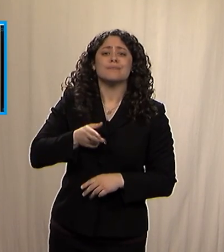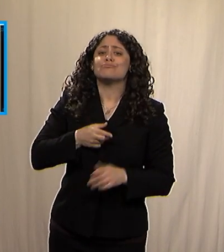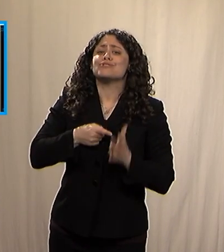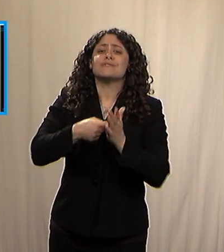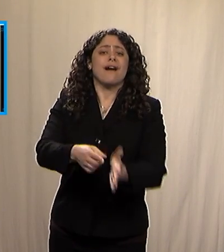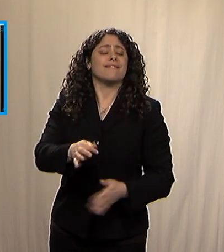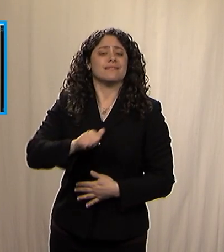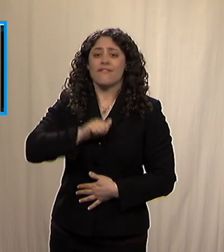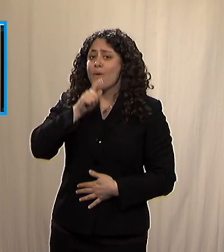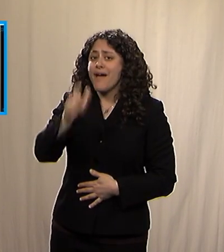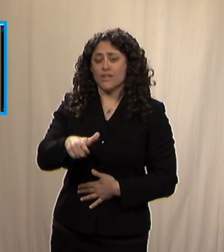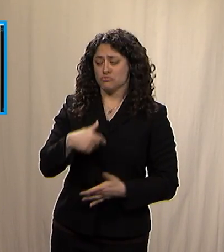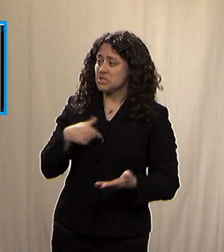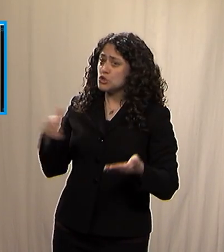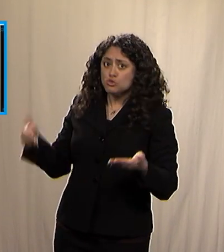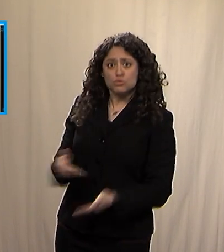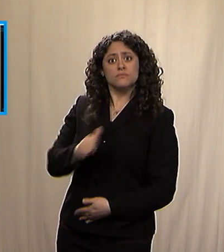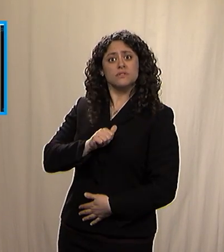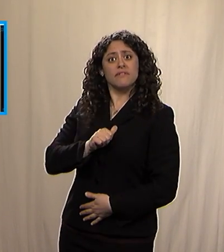as a fellow professional, for example.